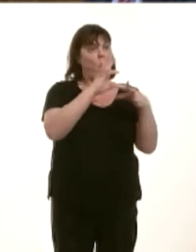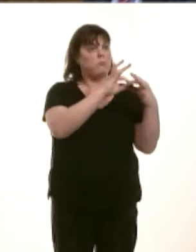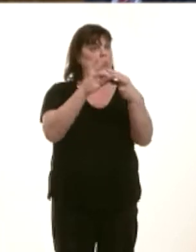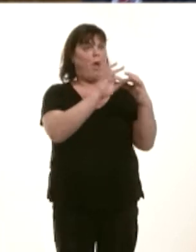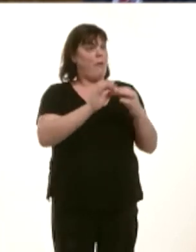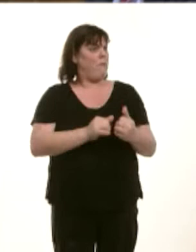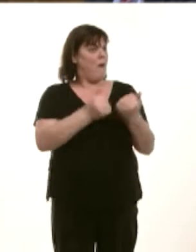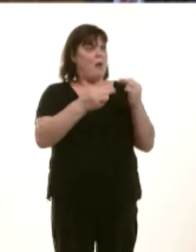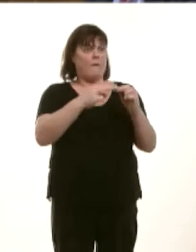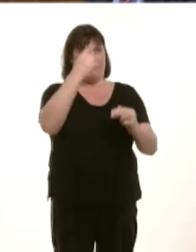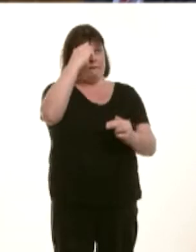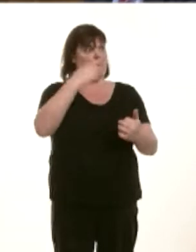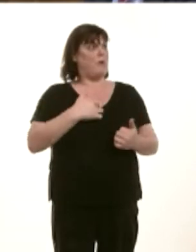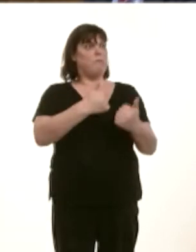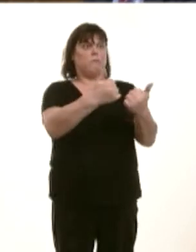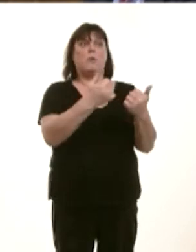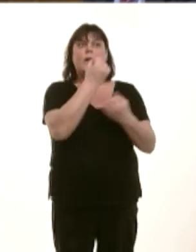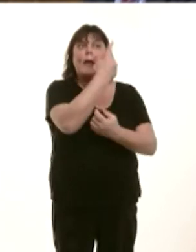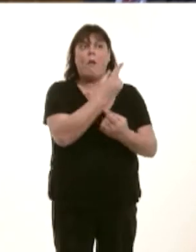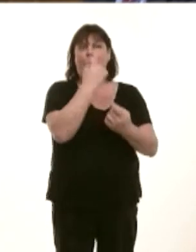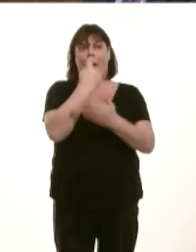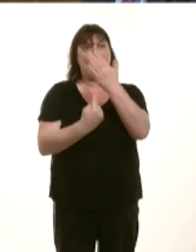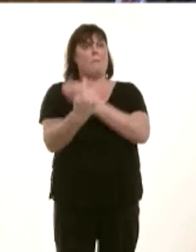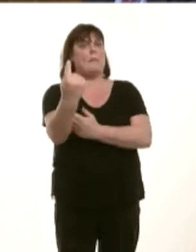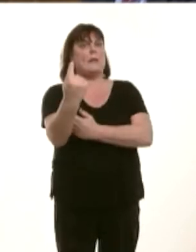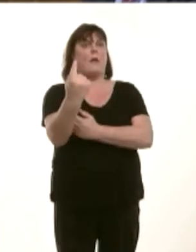to doóor whether they wish to promote themselves around the world. But, I donít think in any